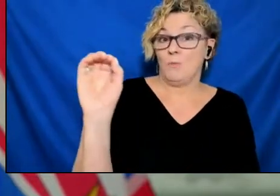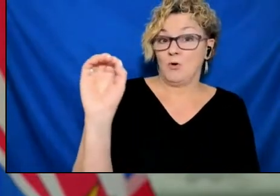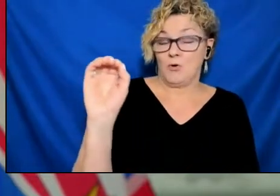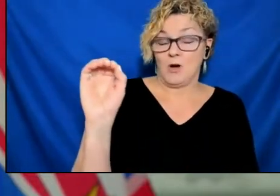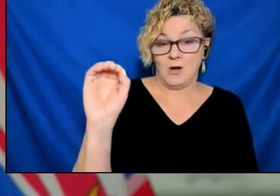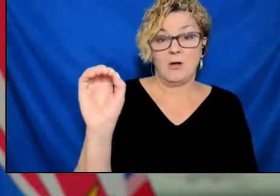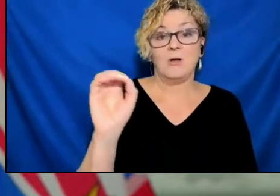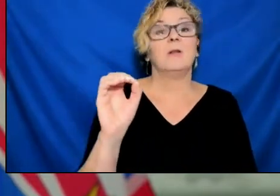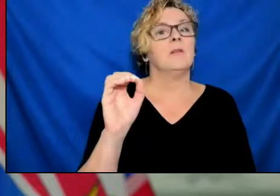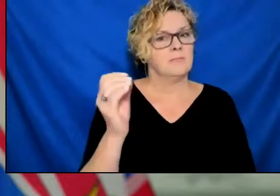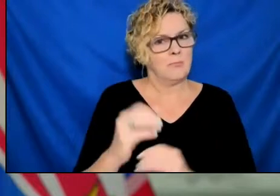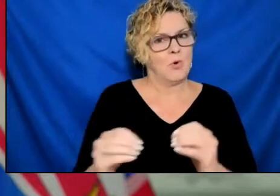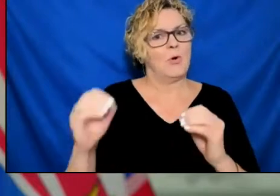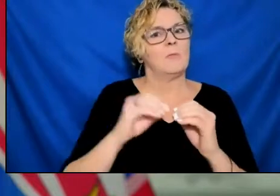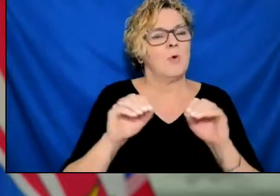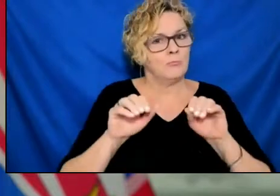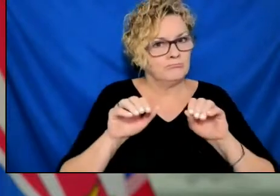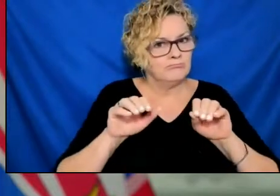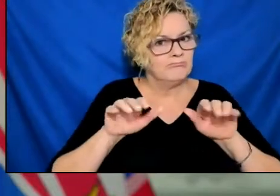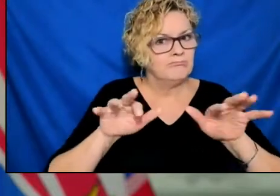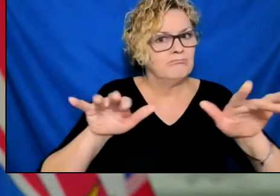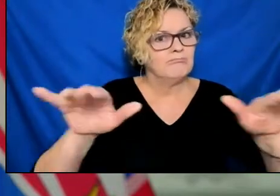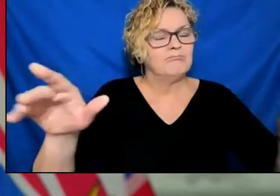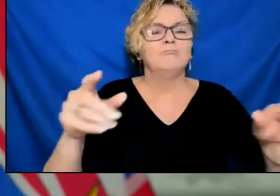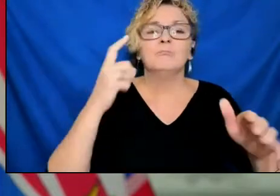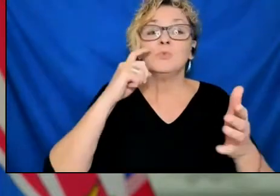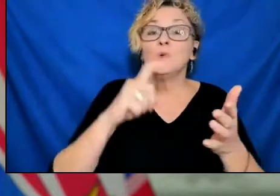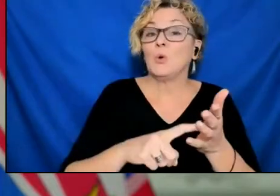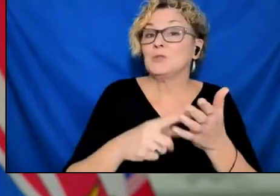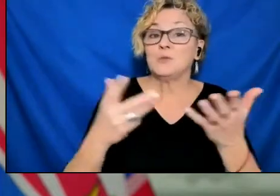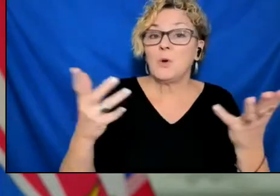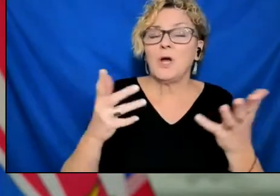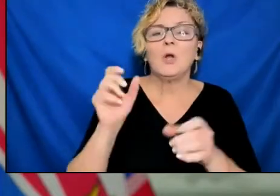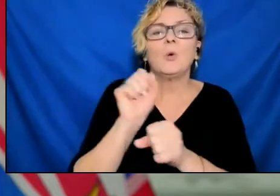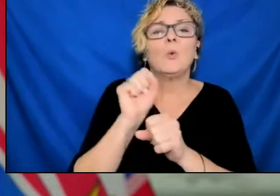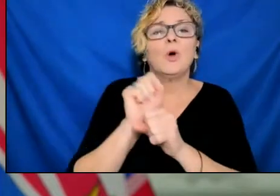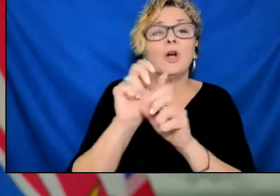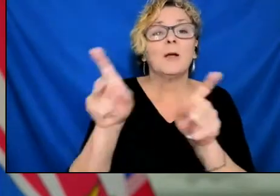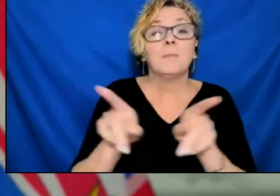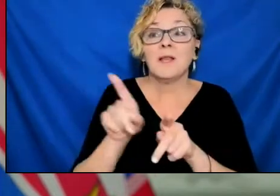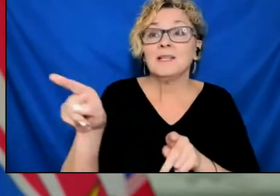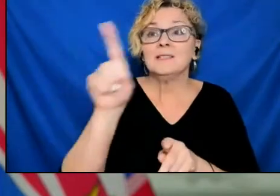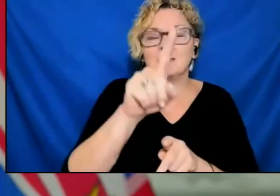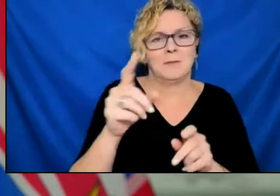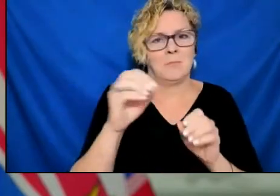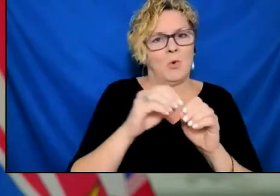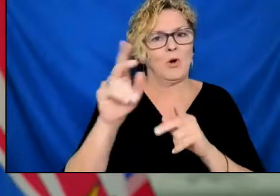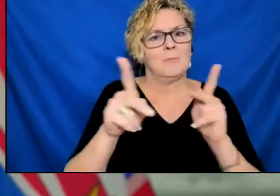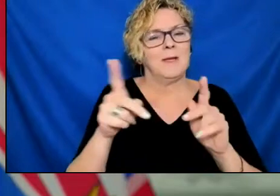As a result of the widespread transmission of Omicron, we are seeing higher levels of